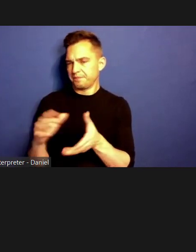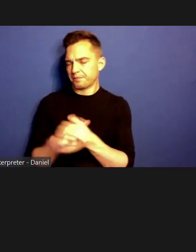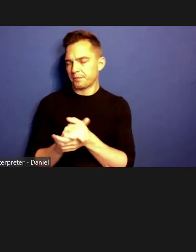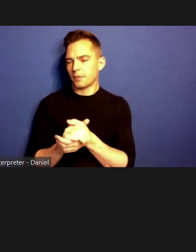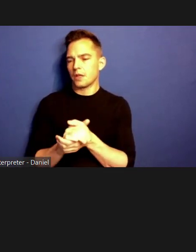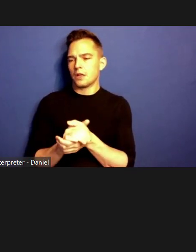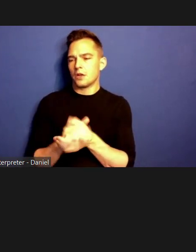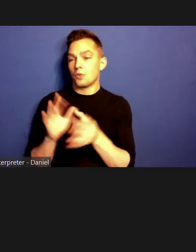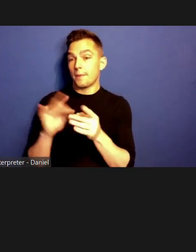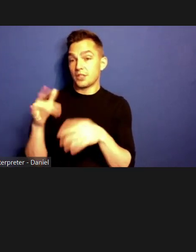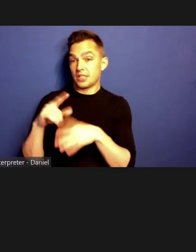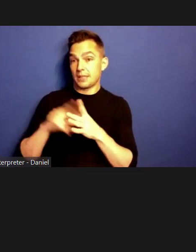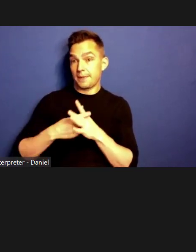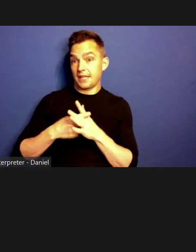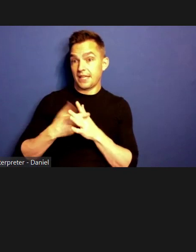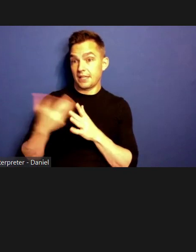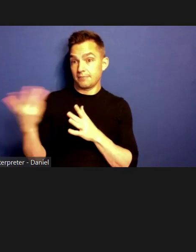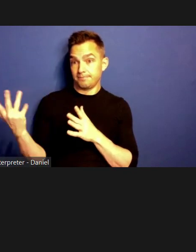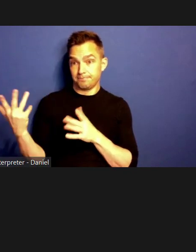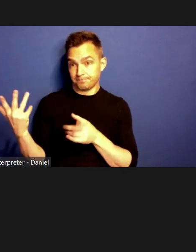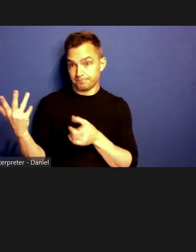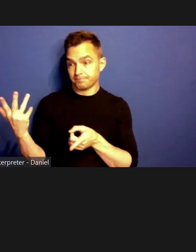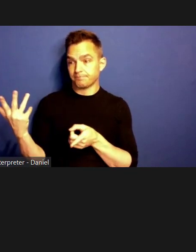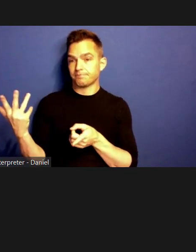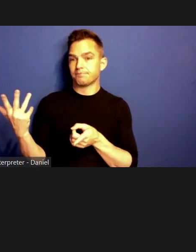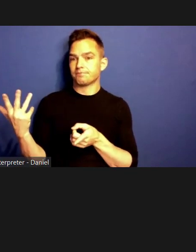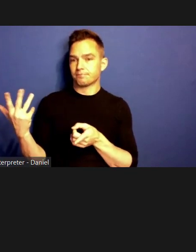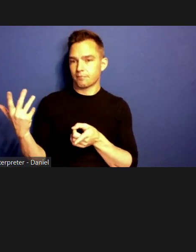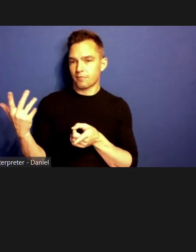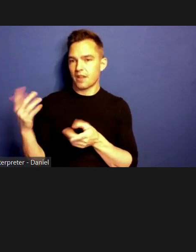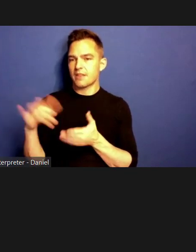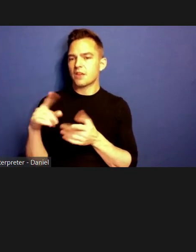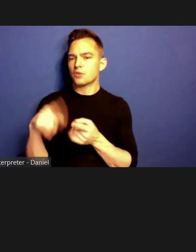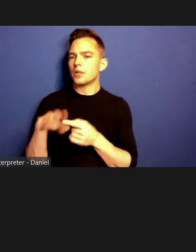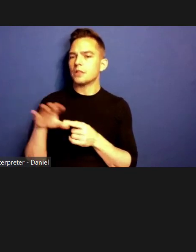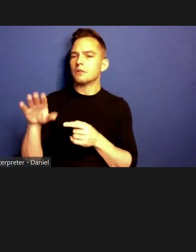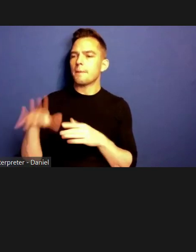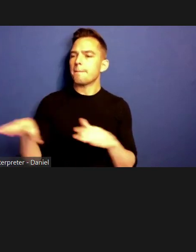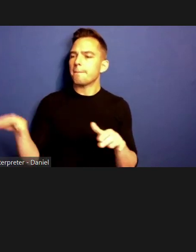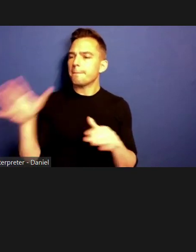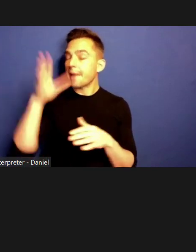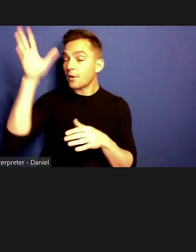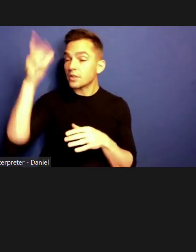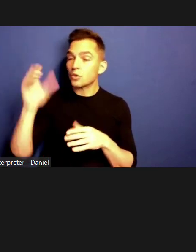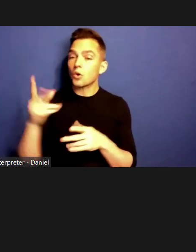And that is whenever a parent or a caregiver expresses a concern about